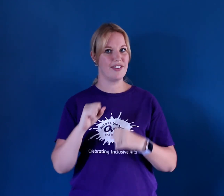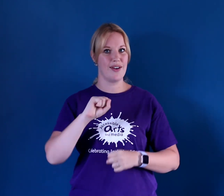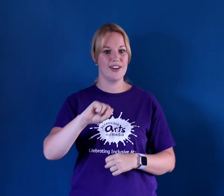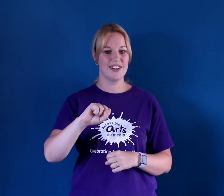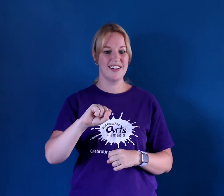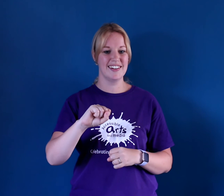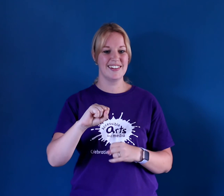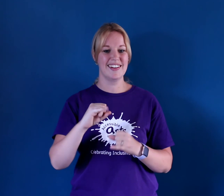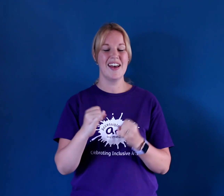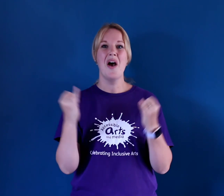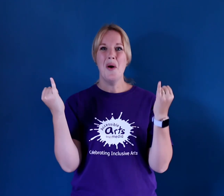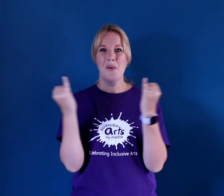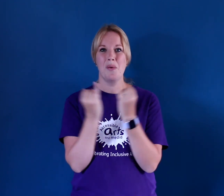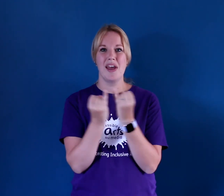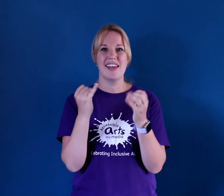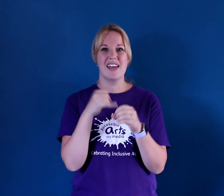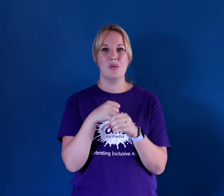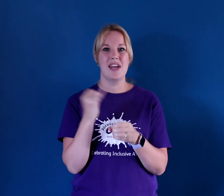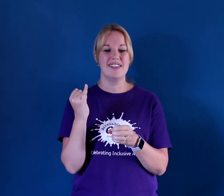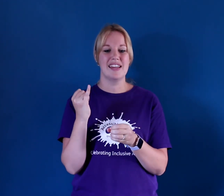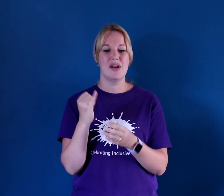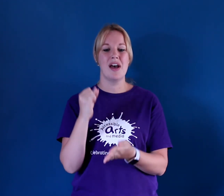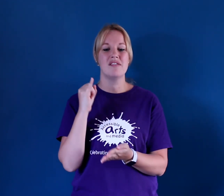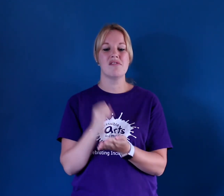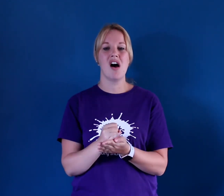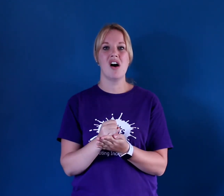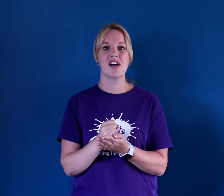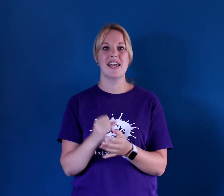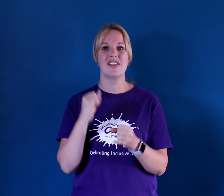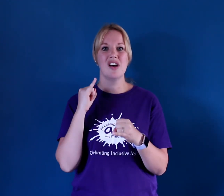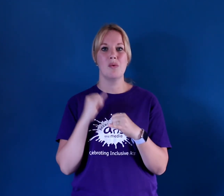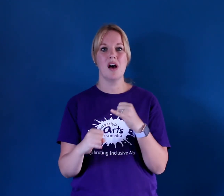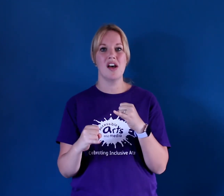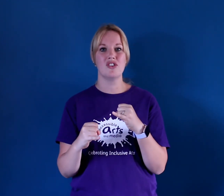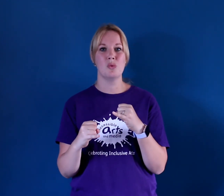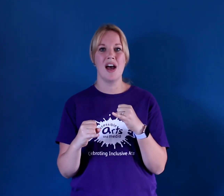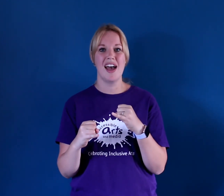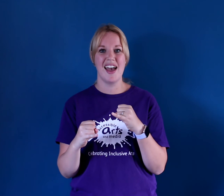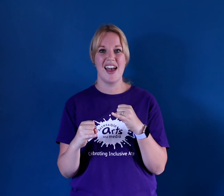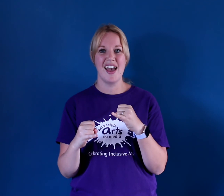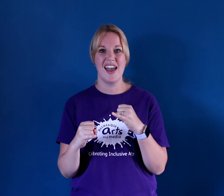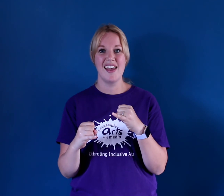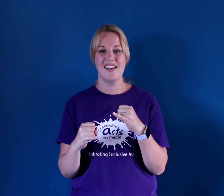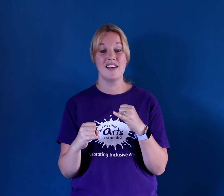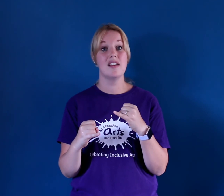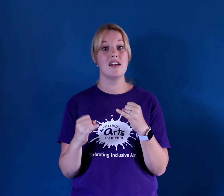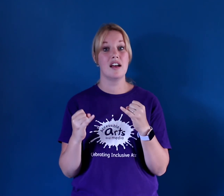Have a go your turn. Wicked whisky went wrong in the worst way.